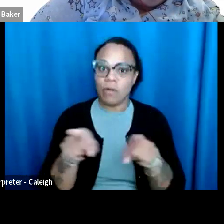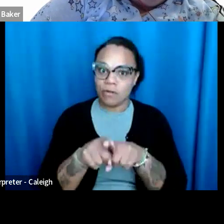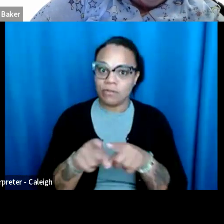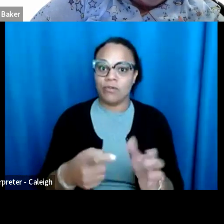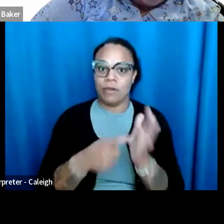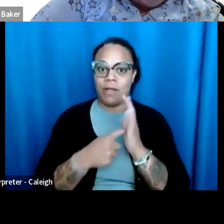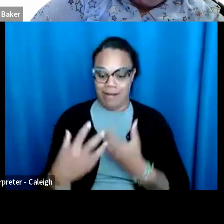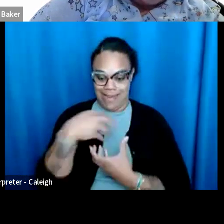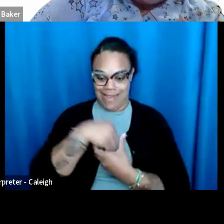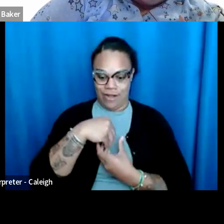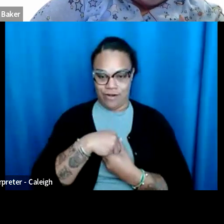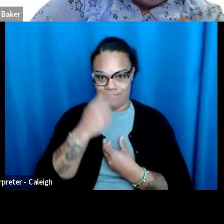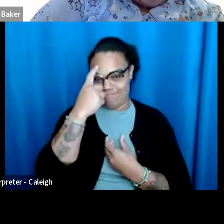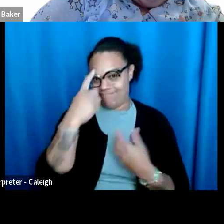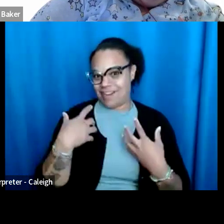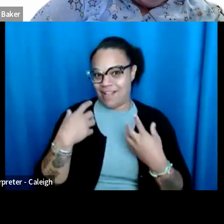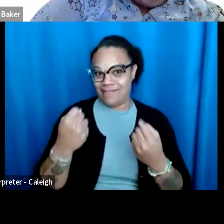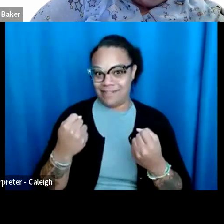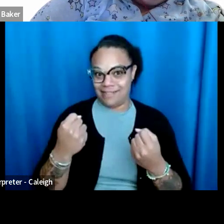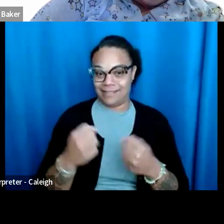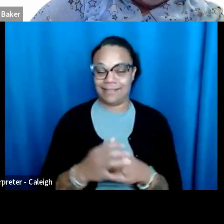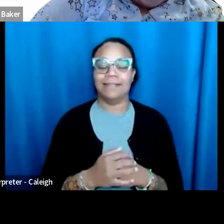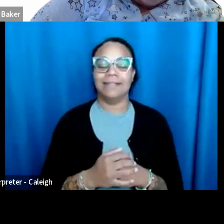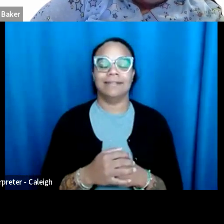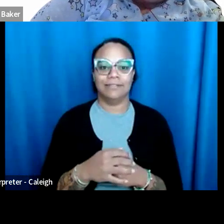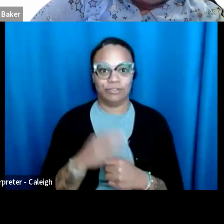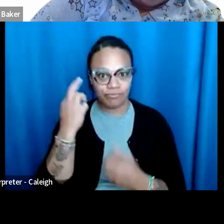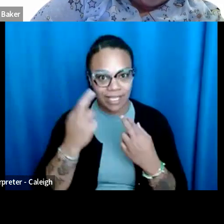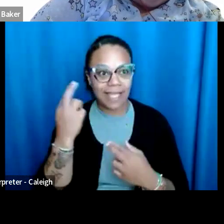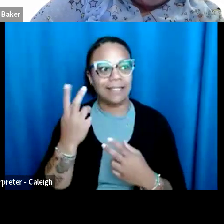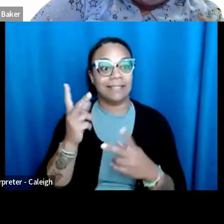and realizing that people's perceptions are often wrong,